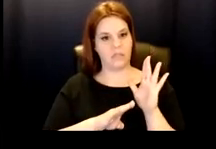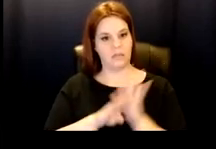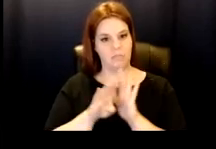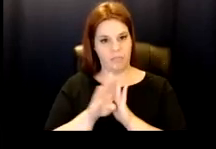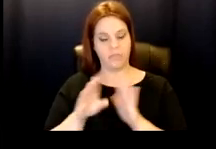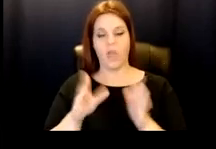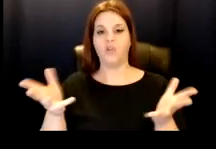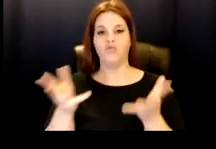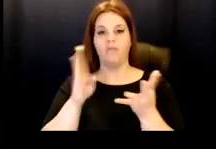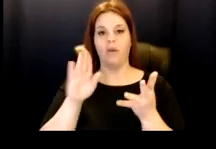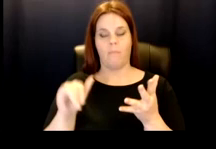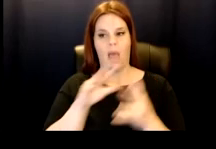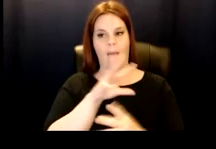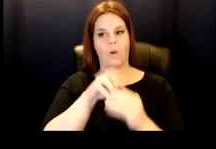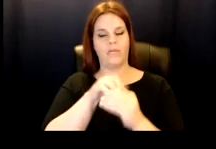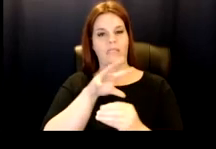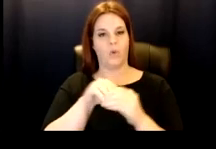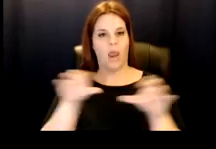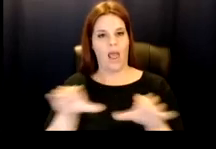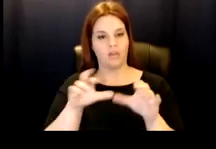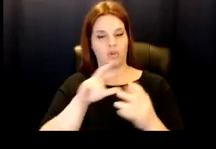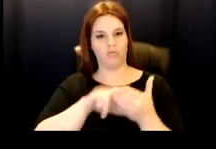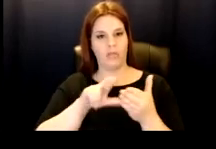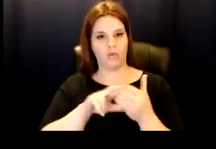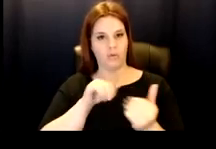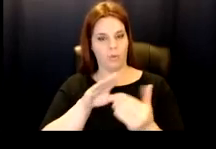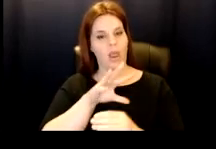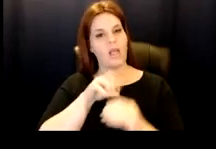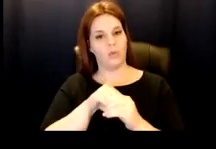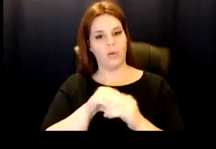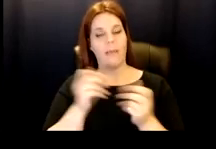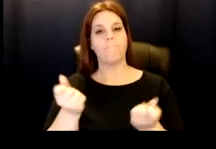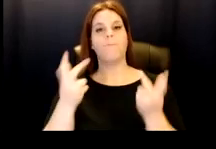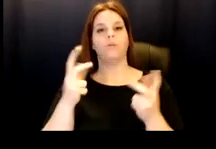by a participatory action research approach including multiple stakeholders. They then